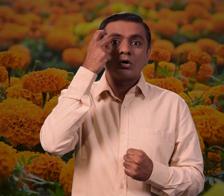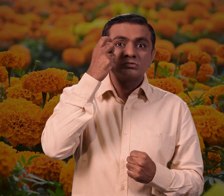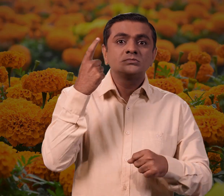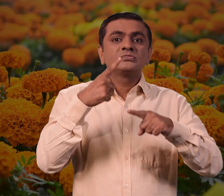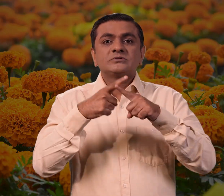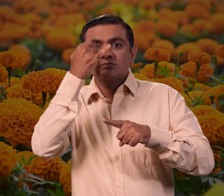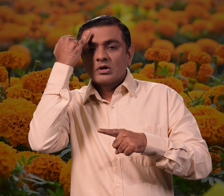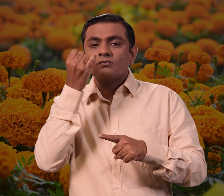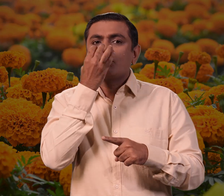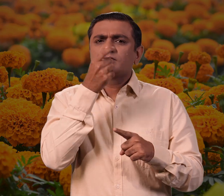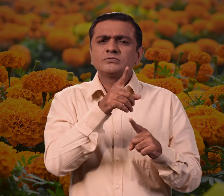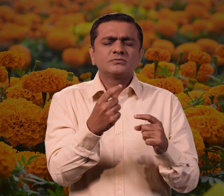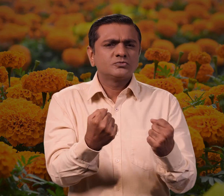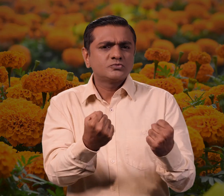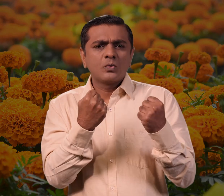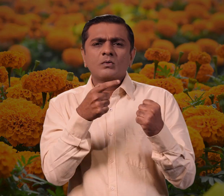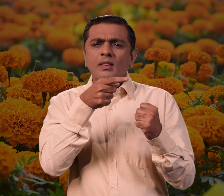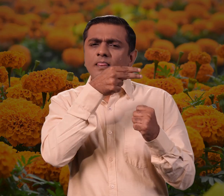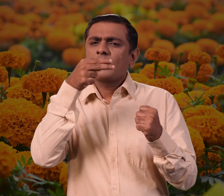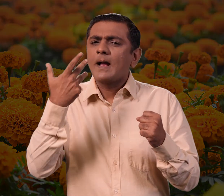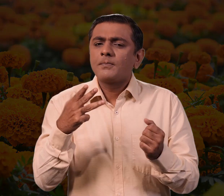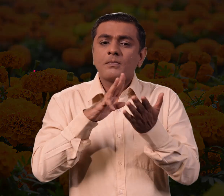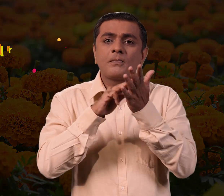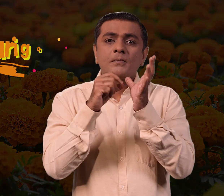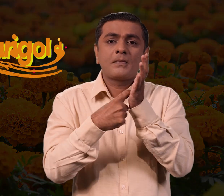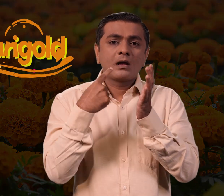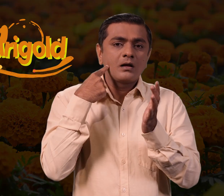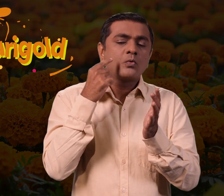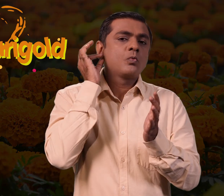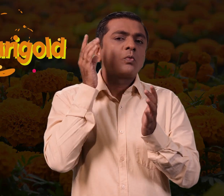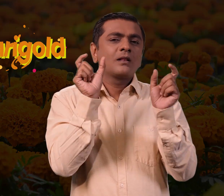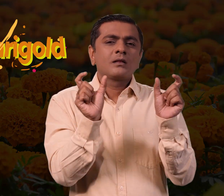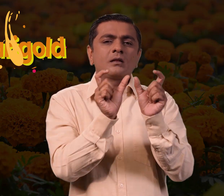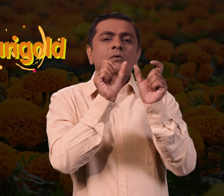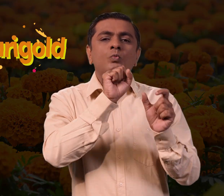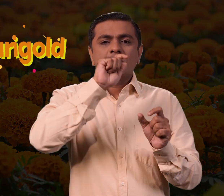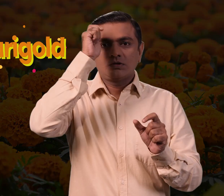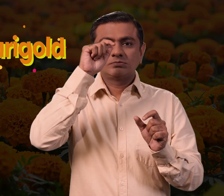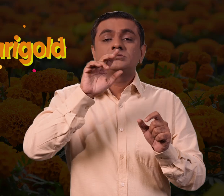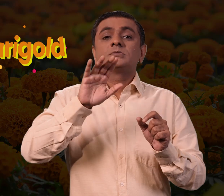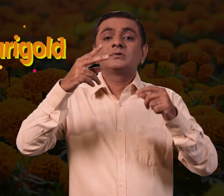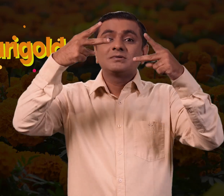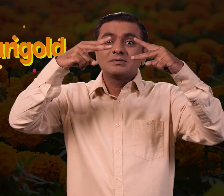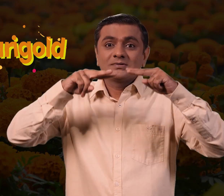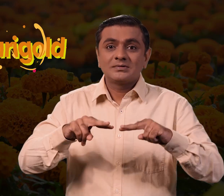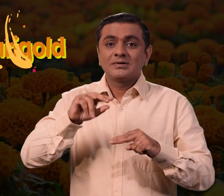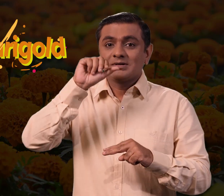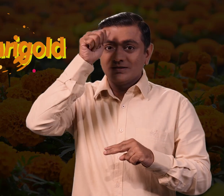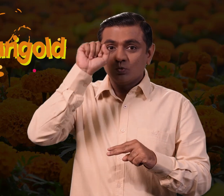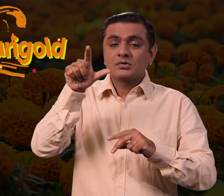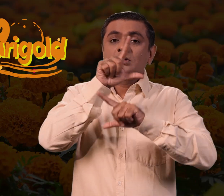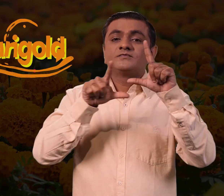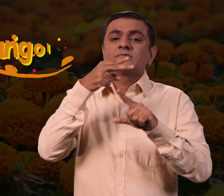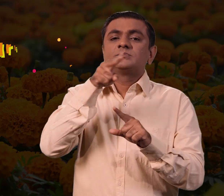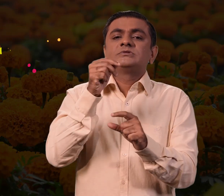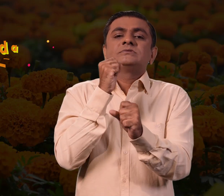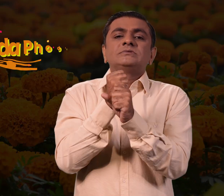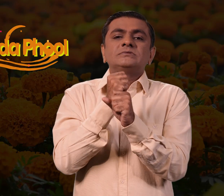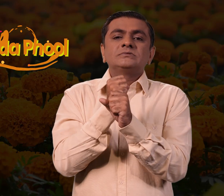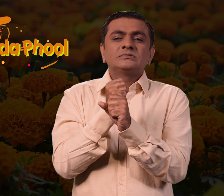The orange and yellow flower is known as Marigold or Genda in Hindi.